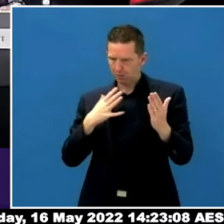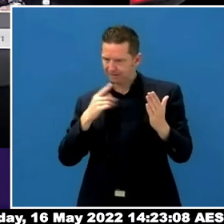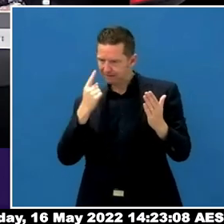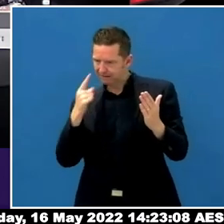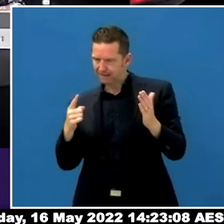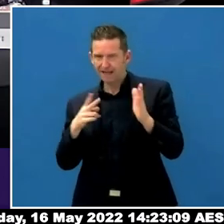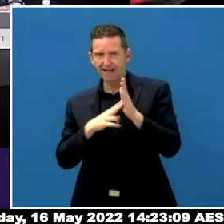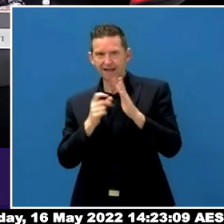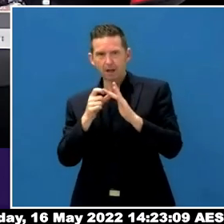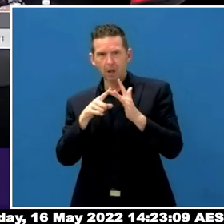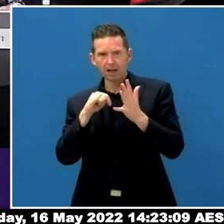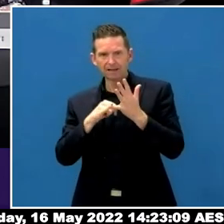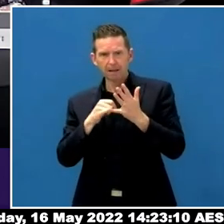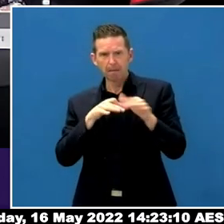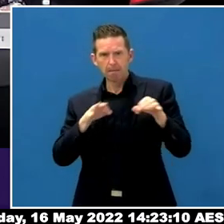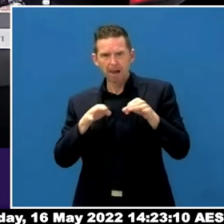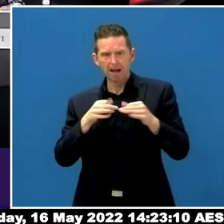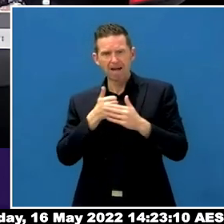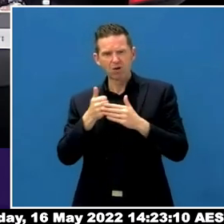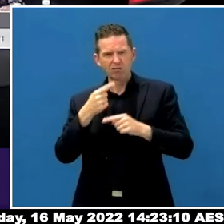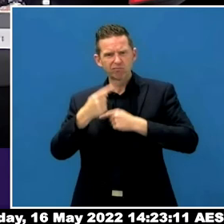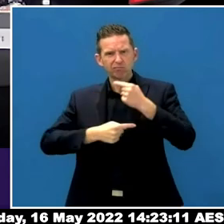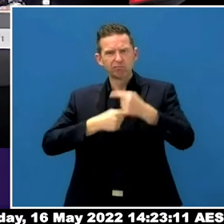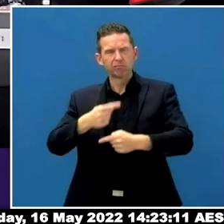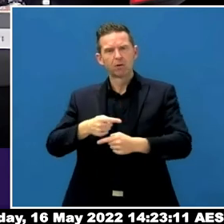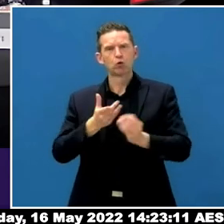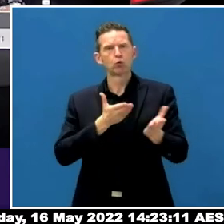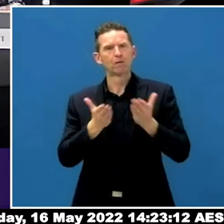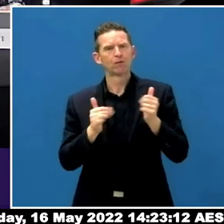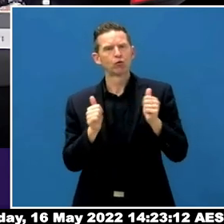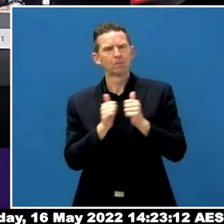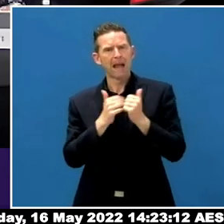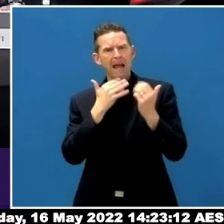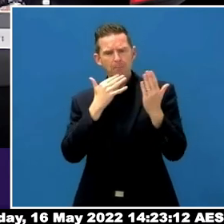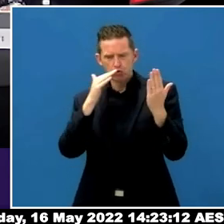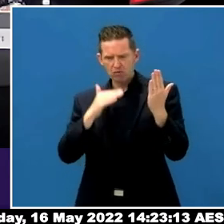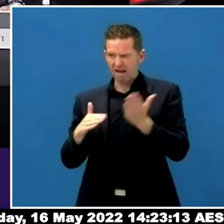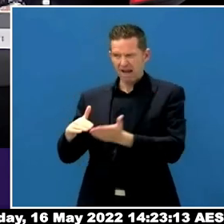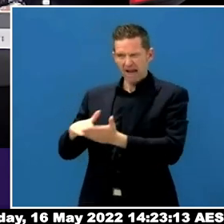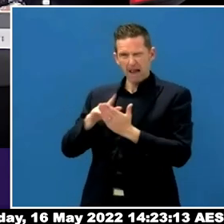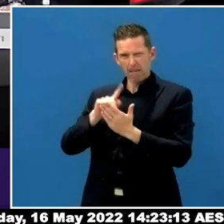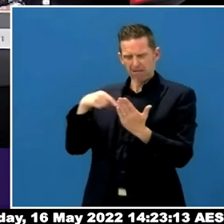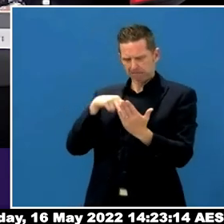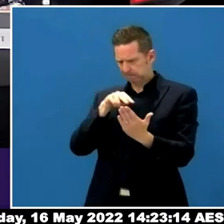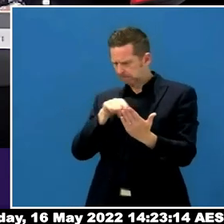agreements for each year, so that we can follow what has happened to the NDIS funding,